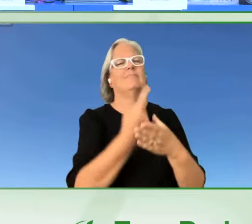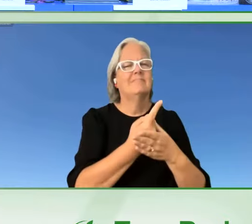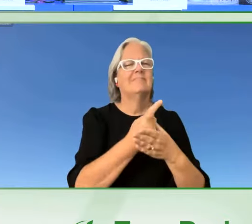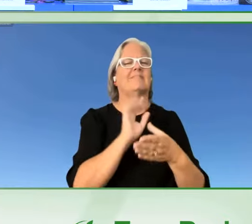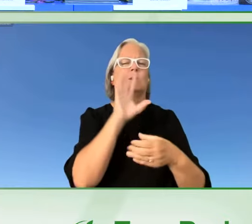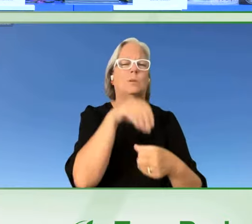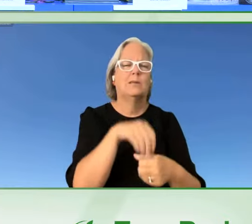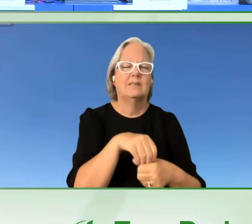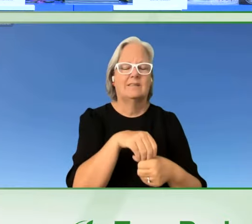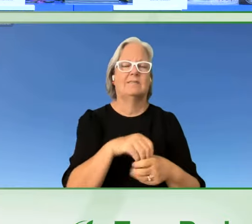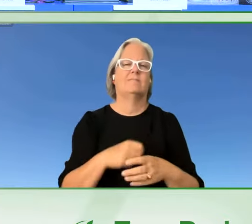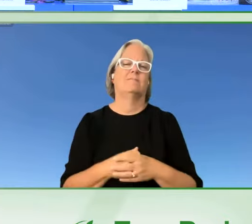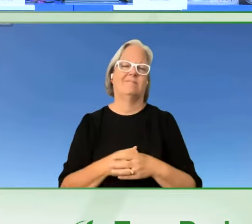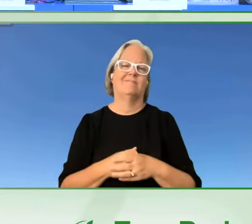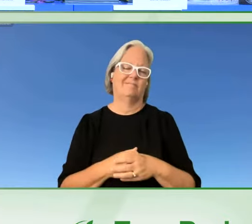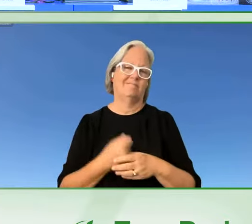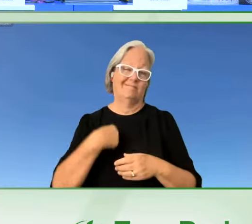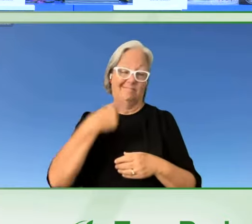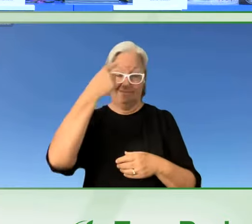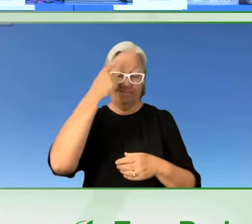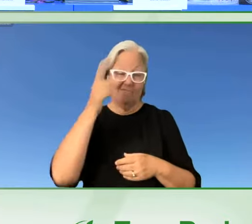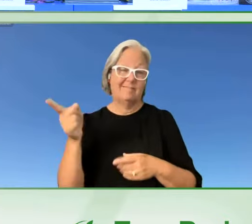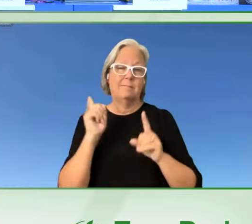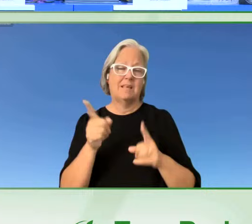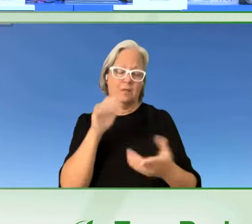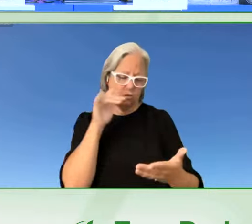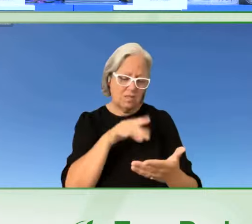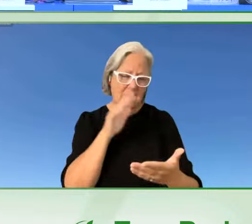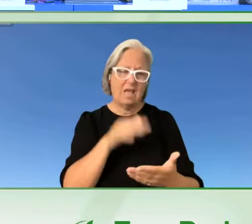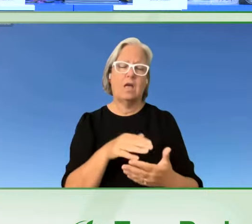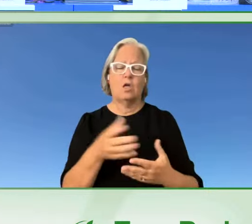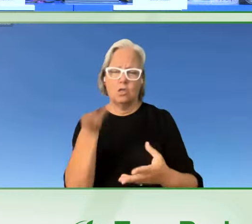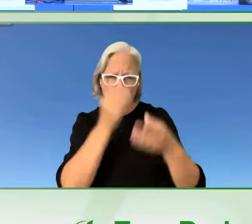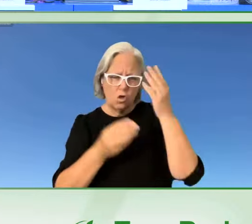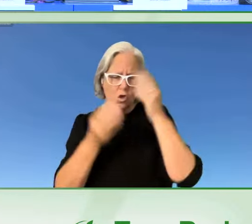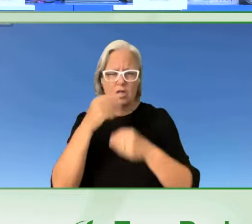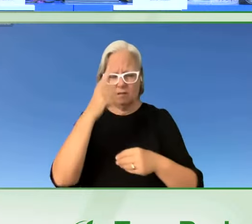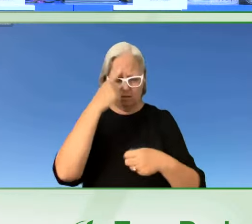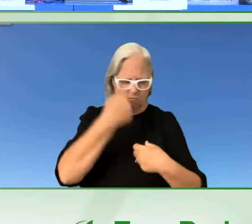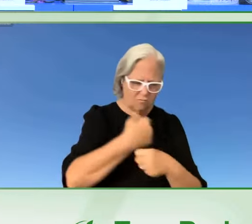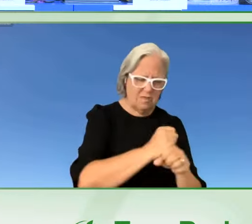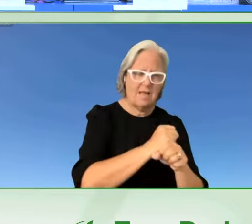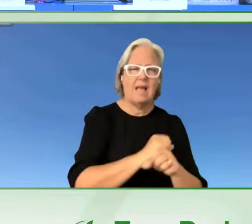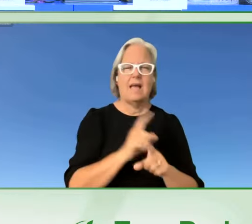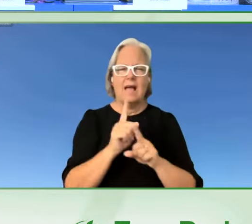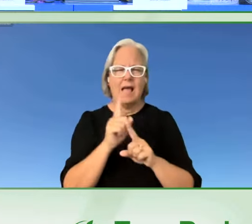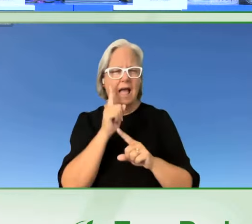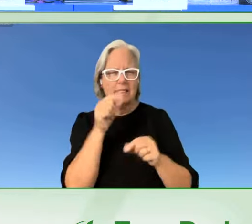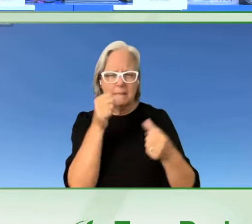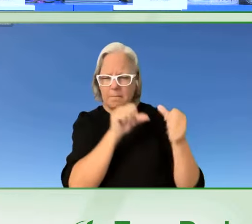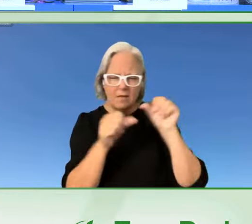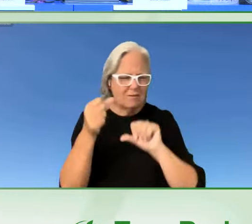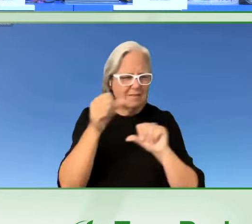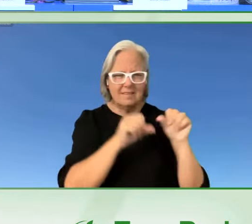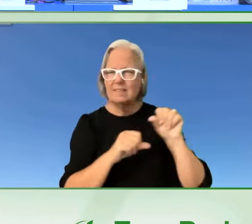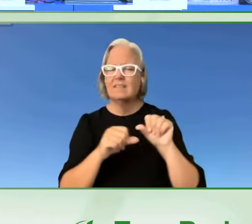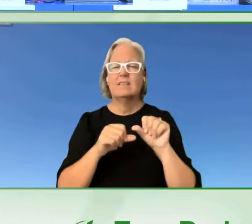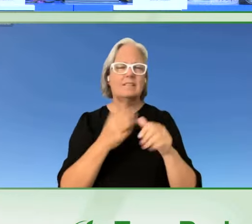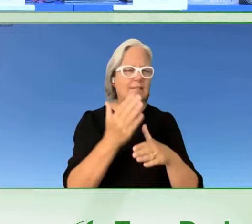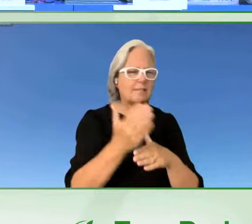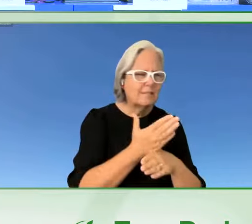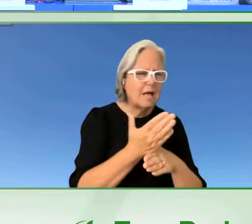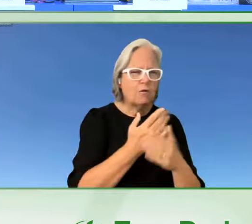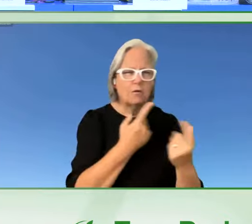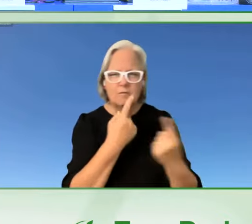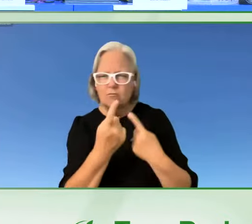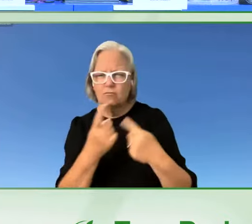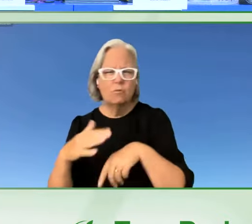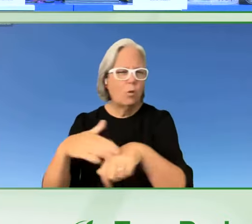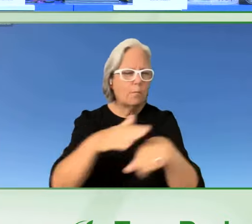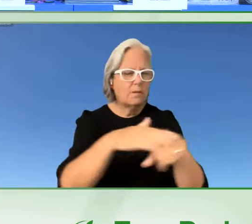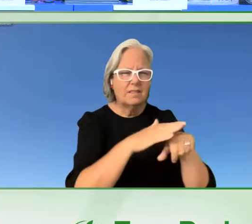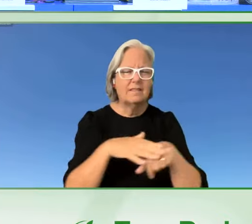Without thinking the consequences, I declared my love for singing.